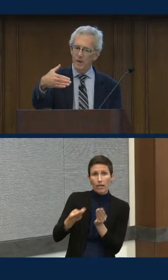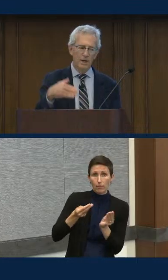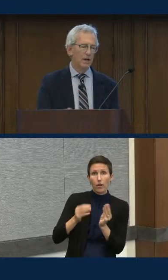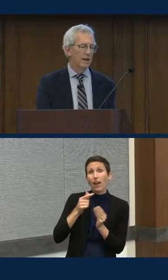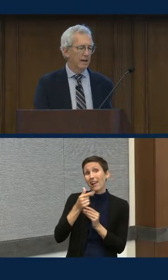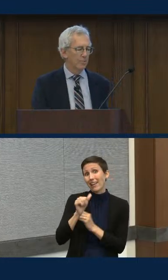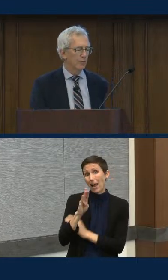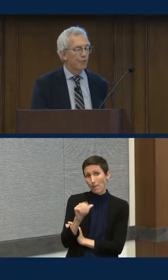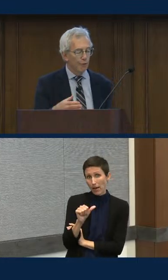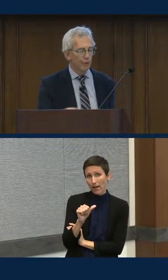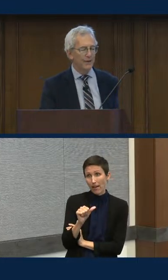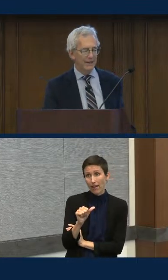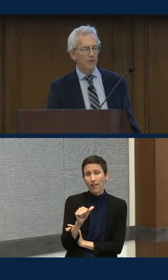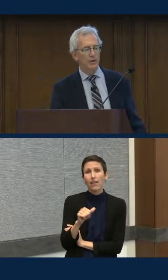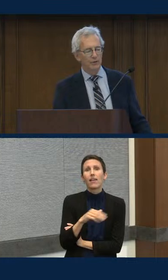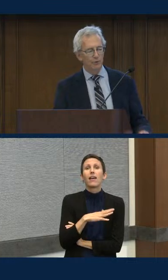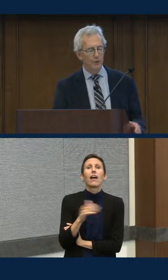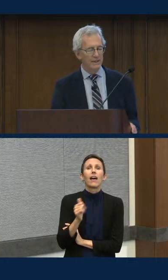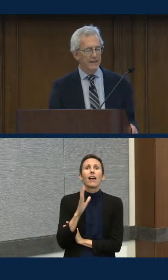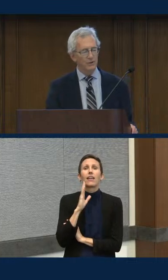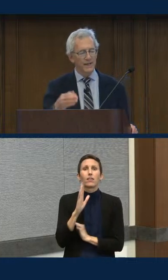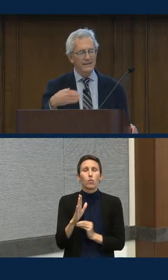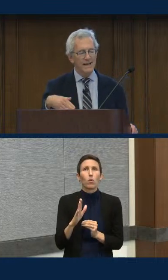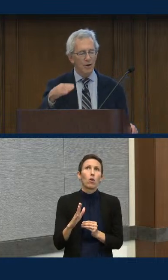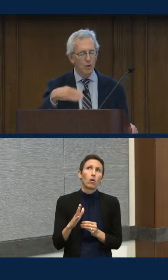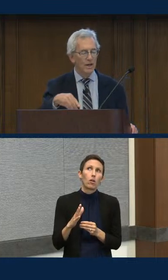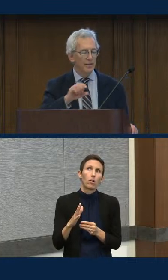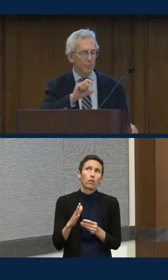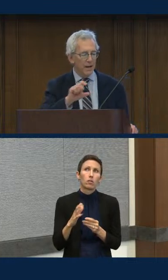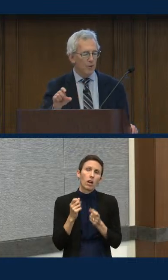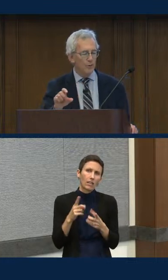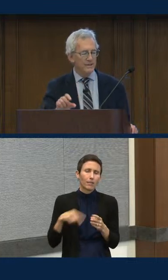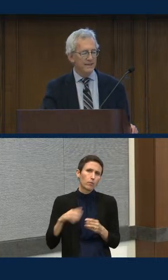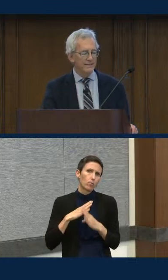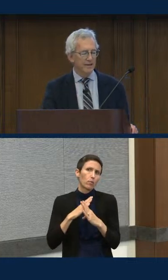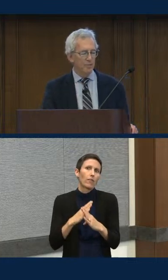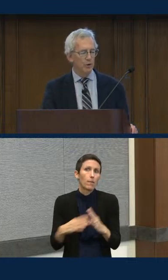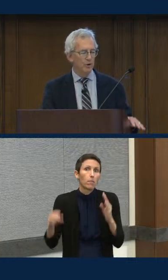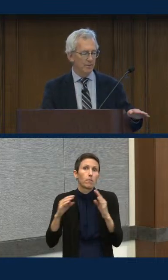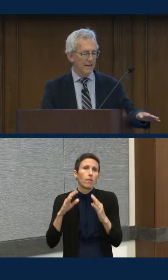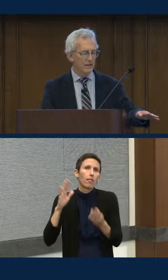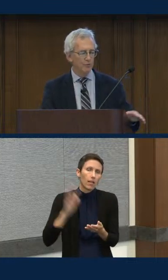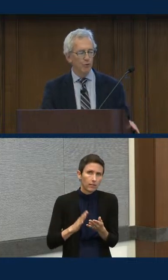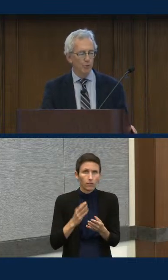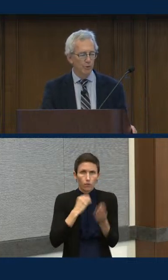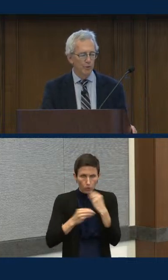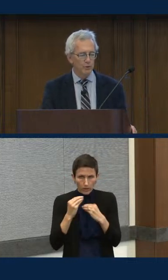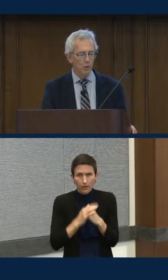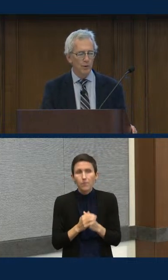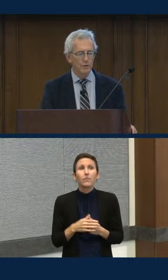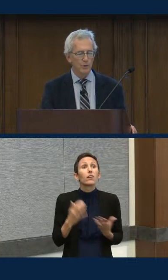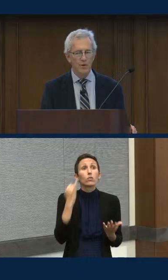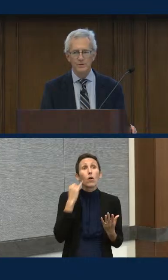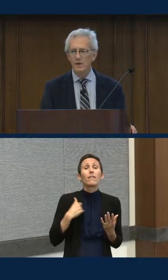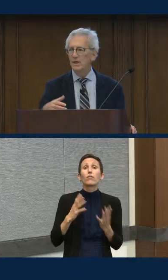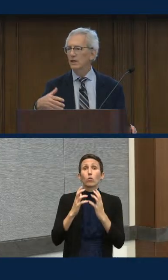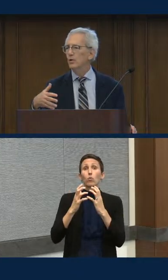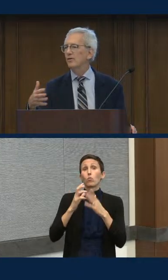further inhibiting food intake and how the boundaries get set